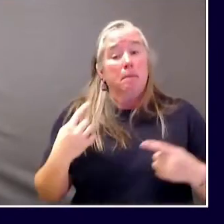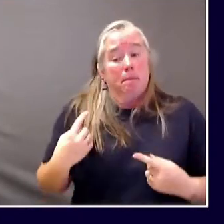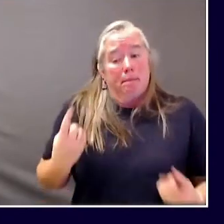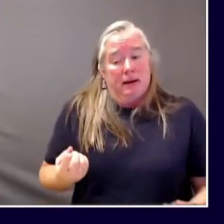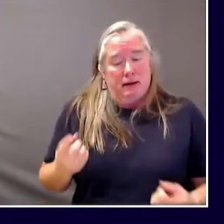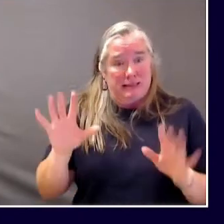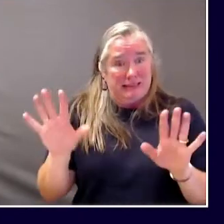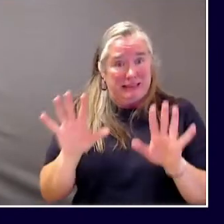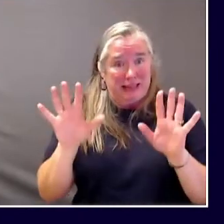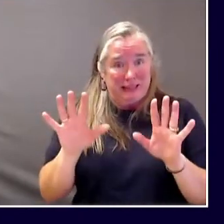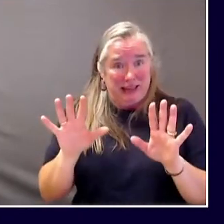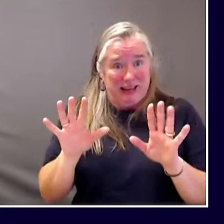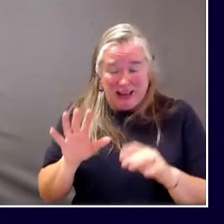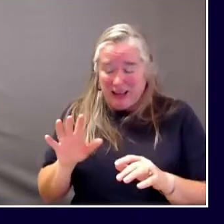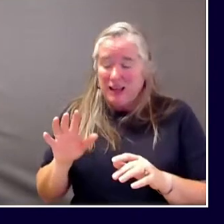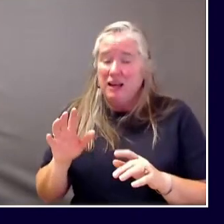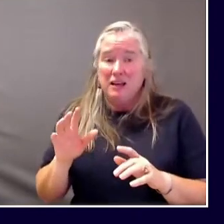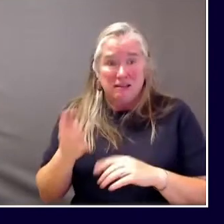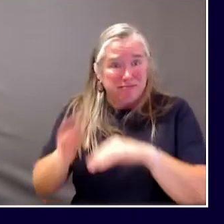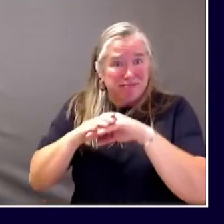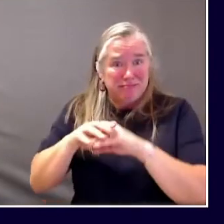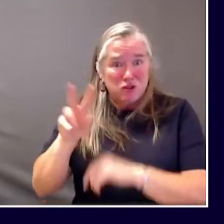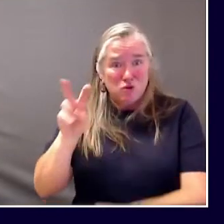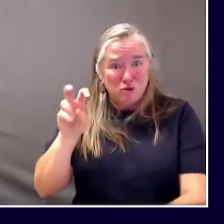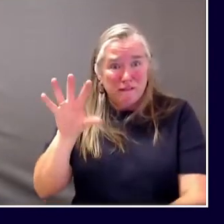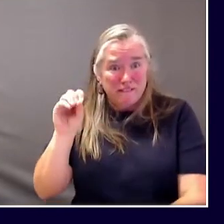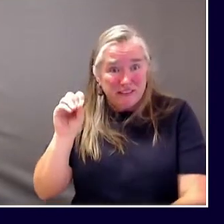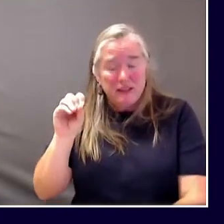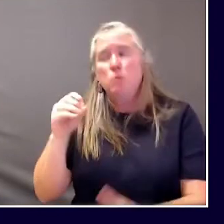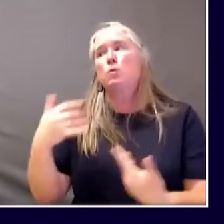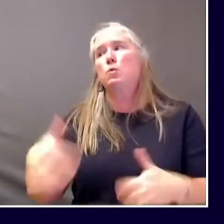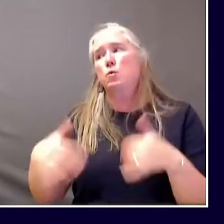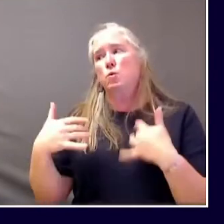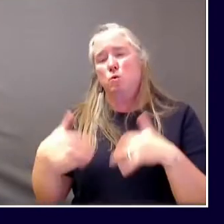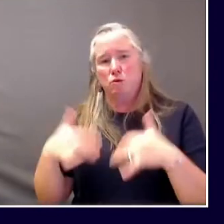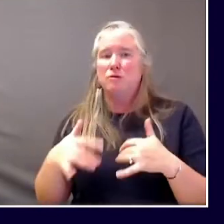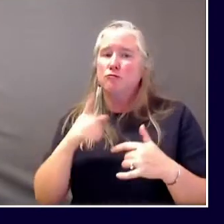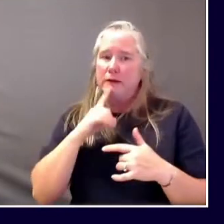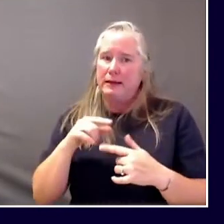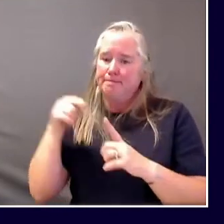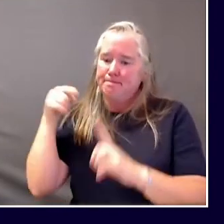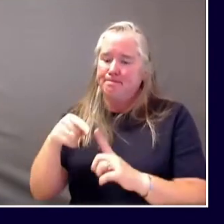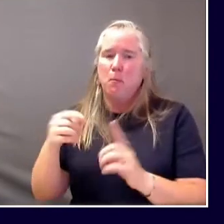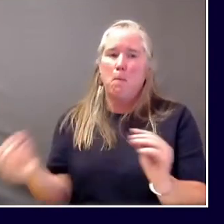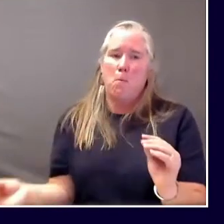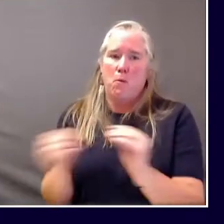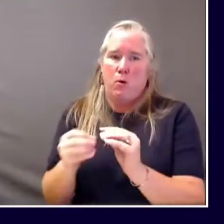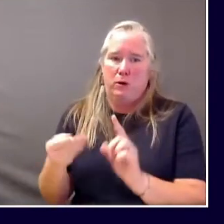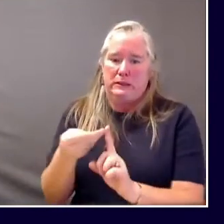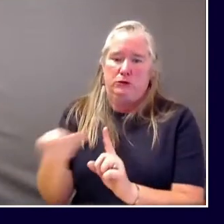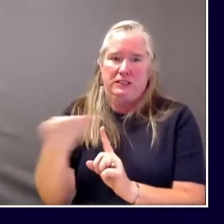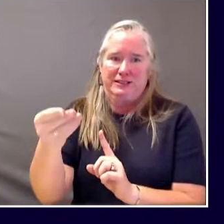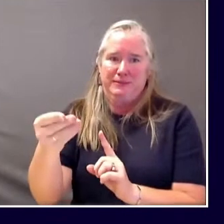function of more transmission